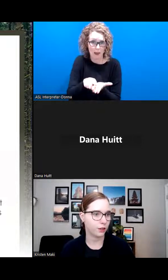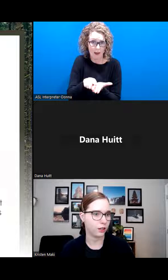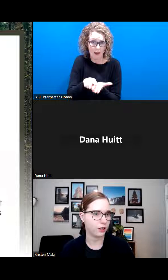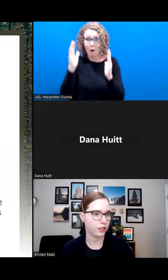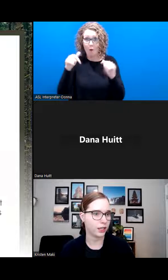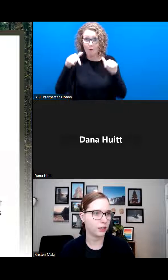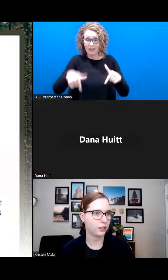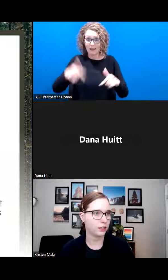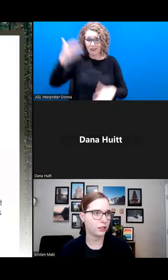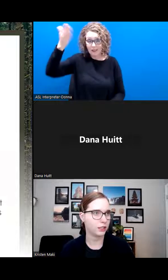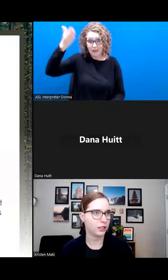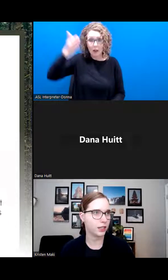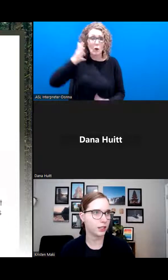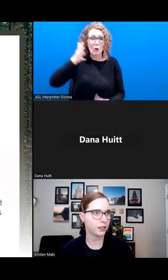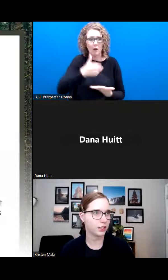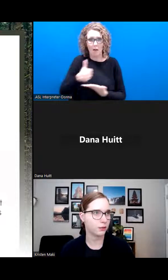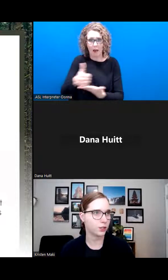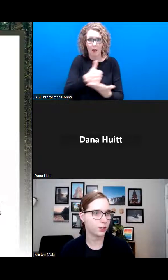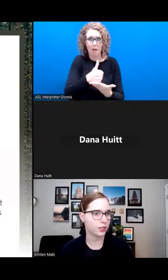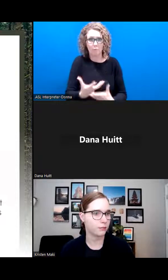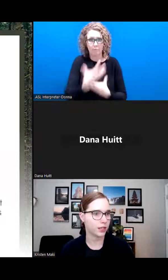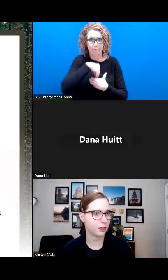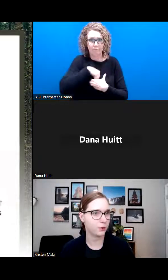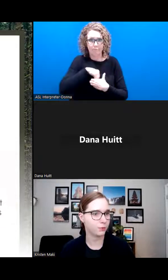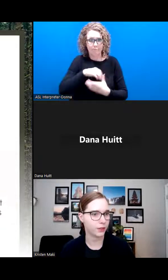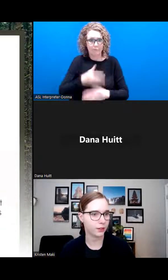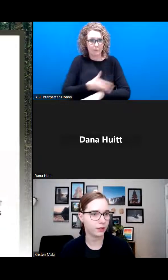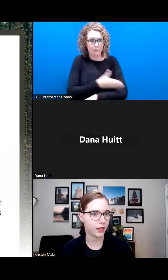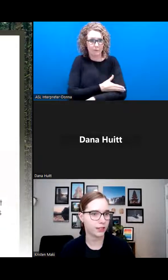for support for those family caregivers as well as a need